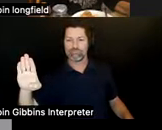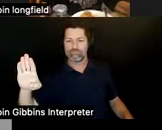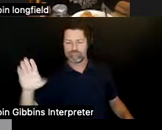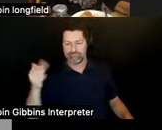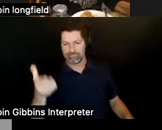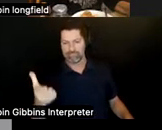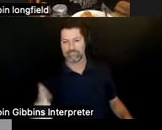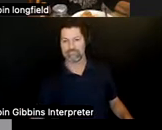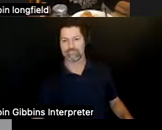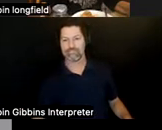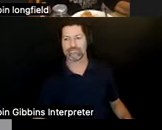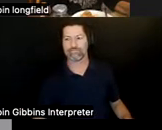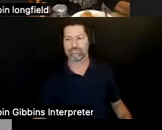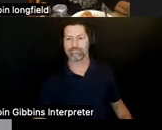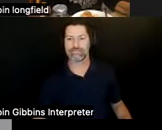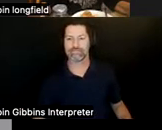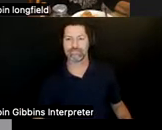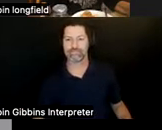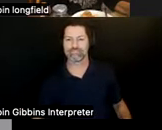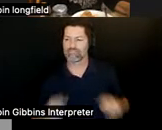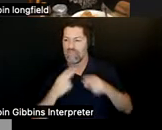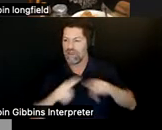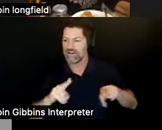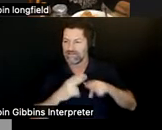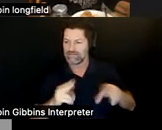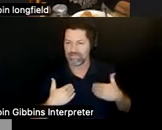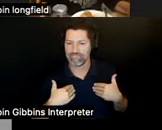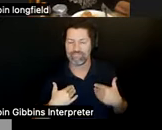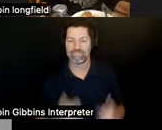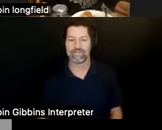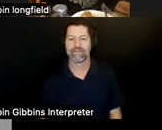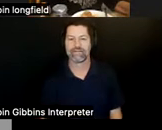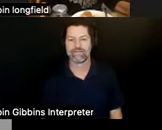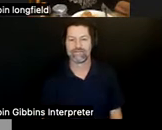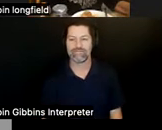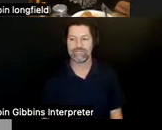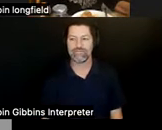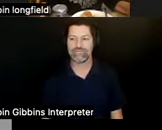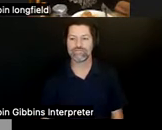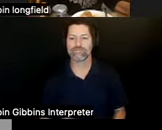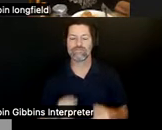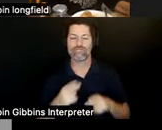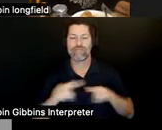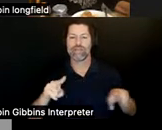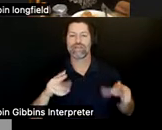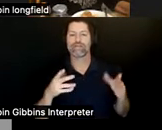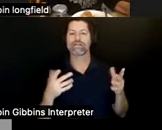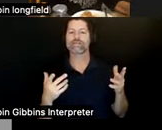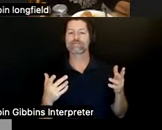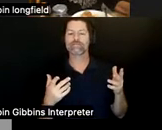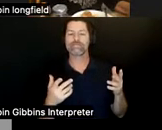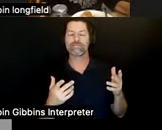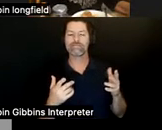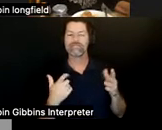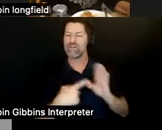19:16:40 This is an egg. The egg symbolizes here what it does in for in a Easter egg,